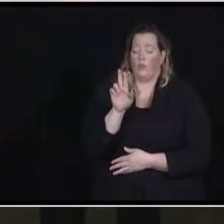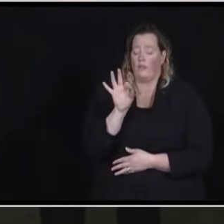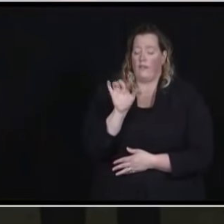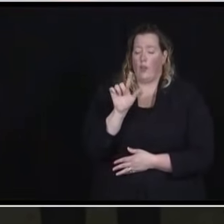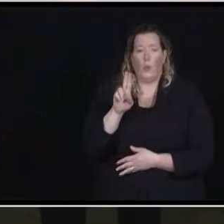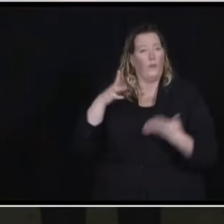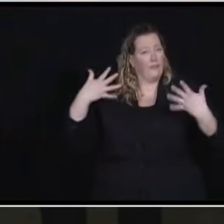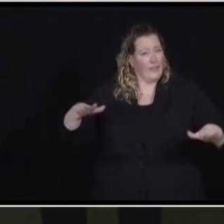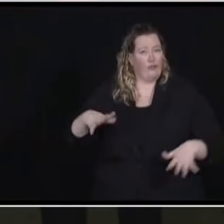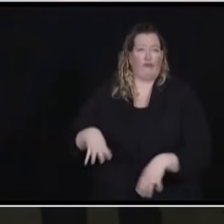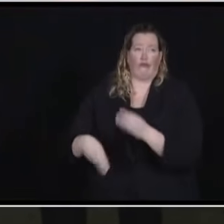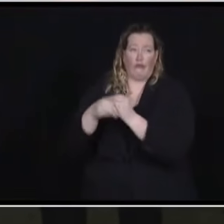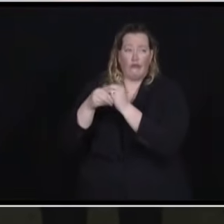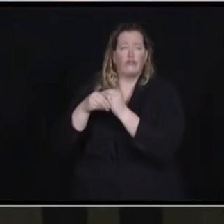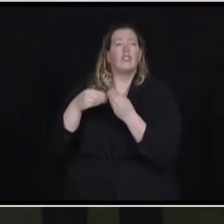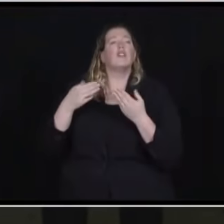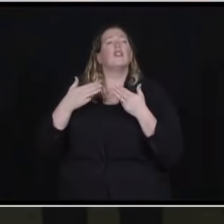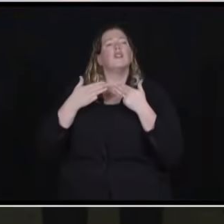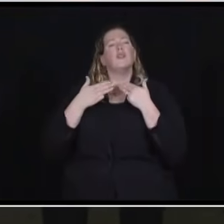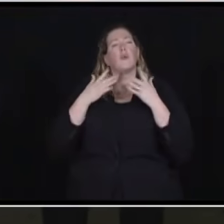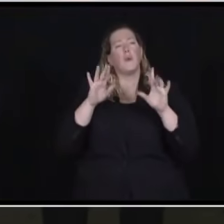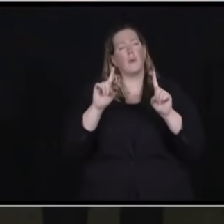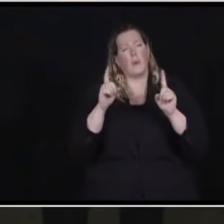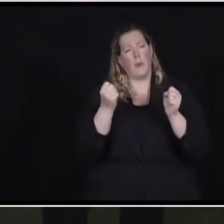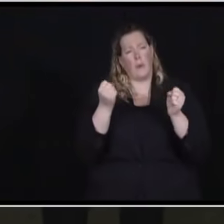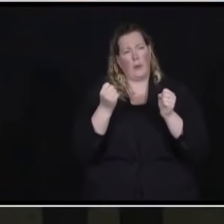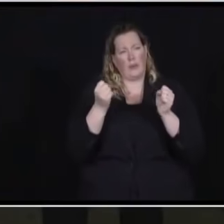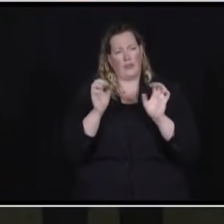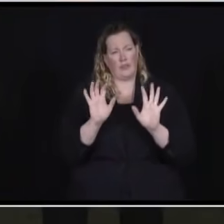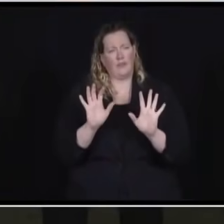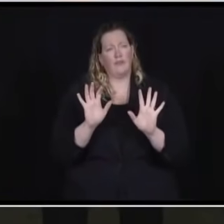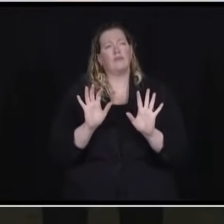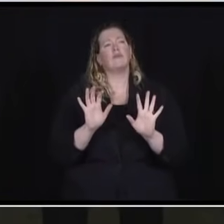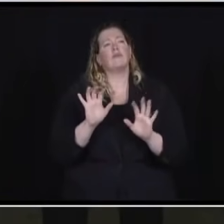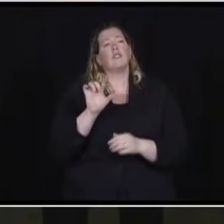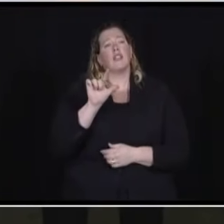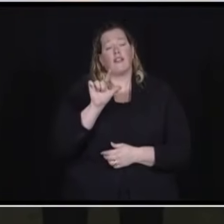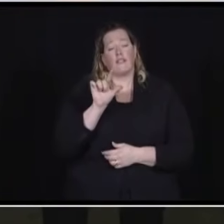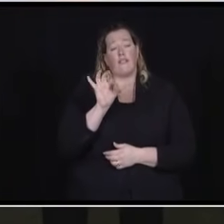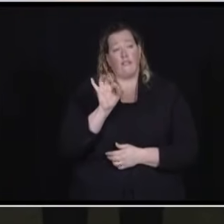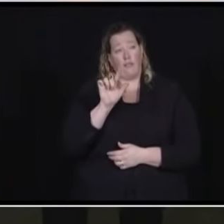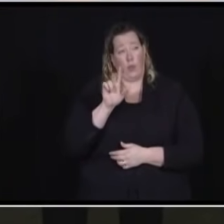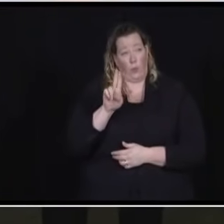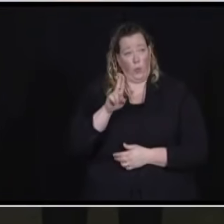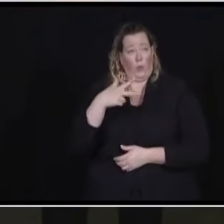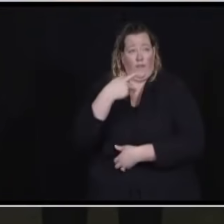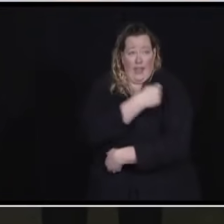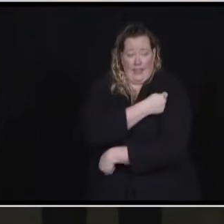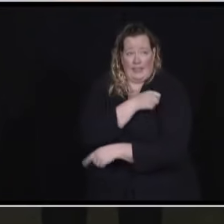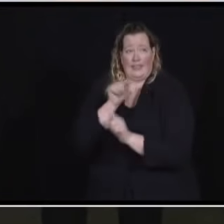similar to what you had said about the rollout of that vaccine and people are obviously still having trouble getting it.